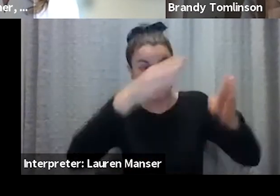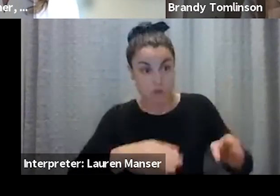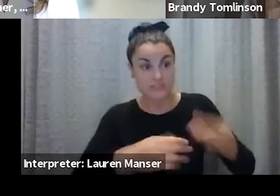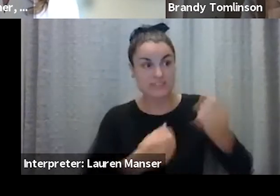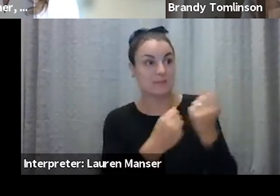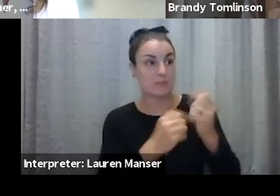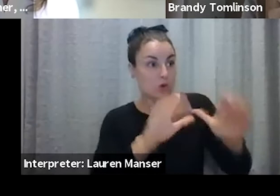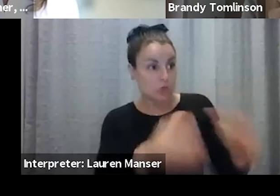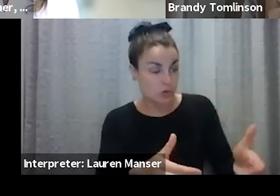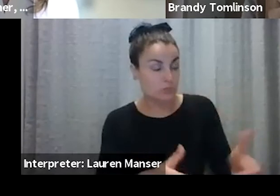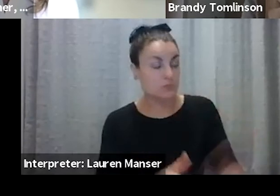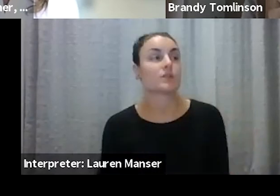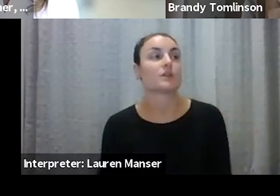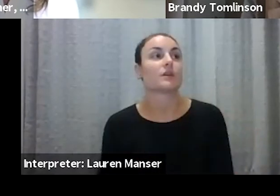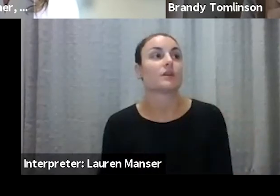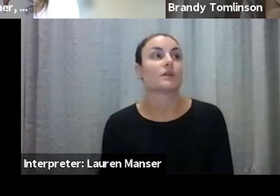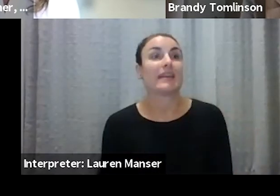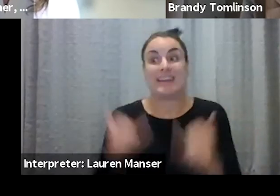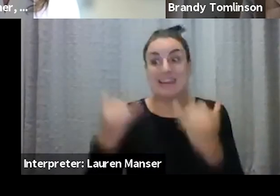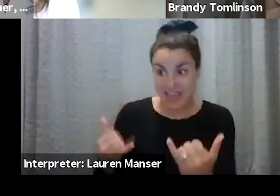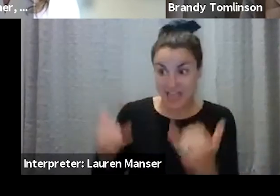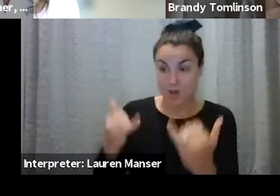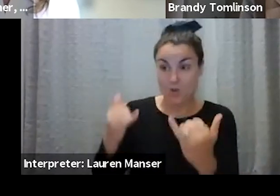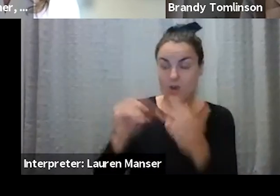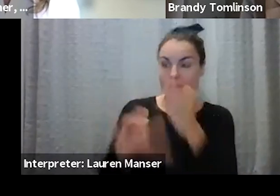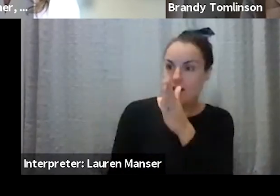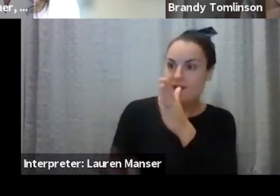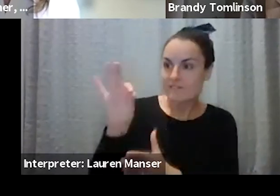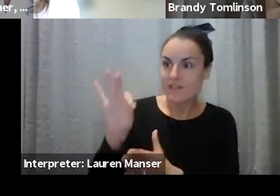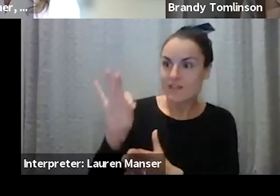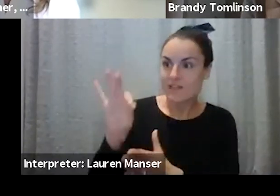are finding it very helpful to interact with people online